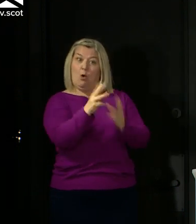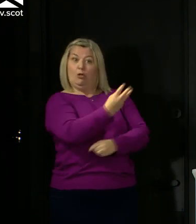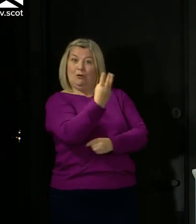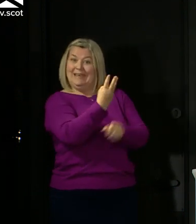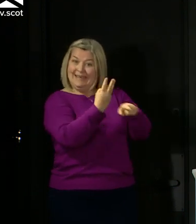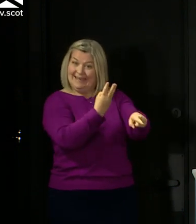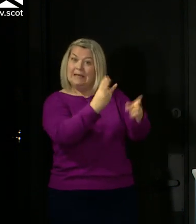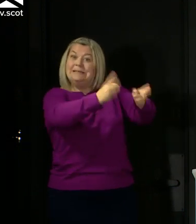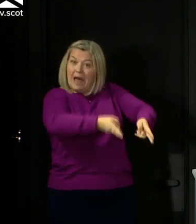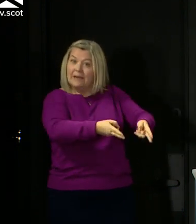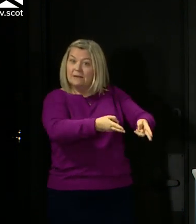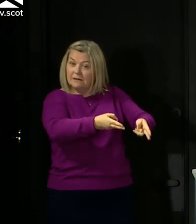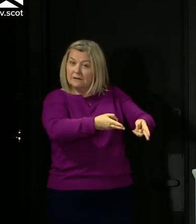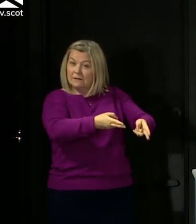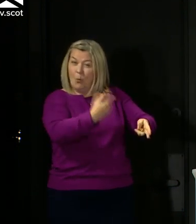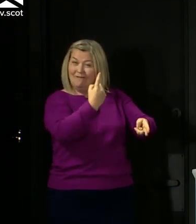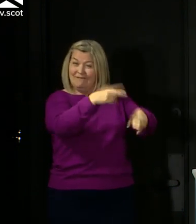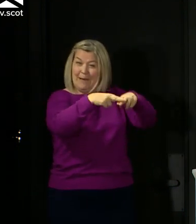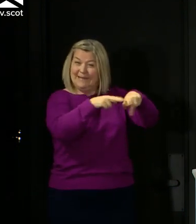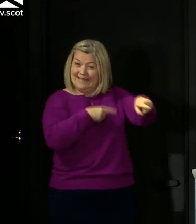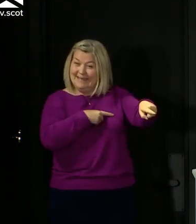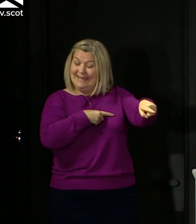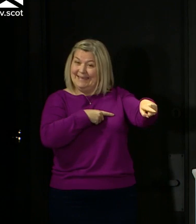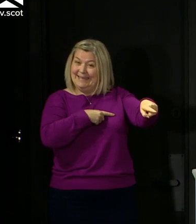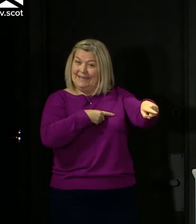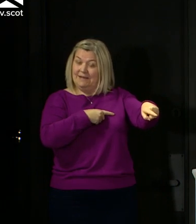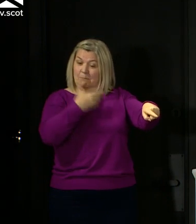He talks too of the impact on his nine year old daughter.